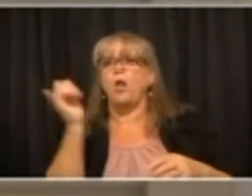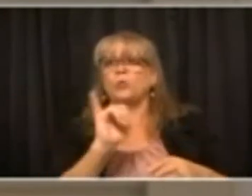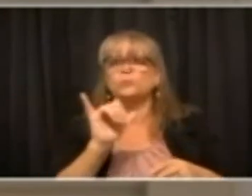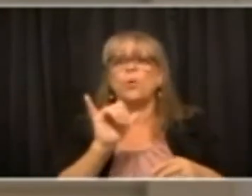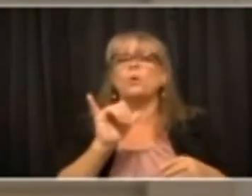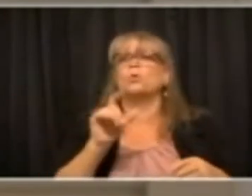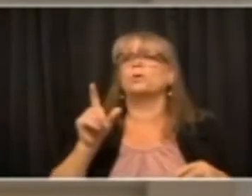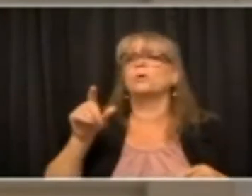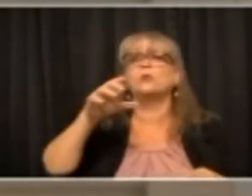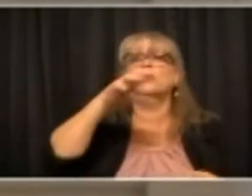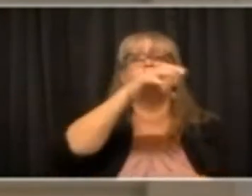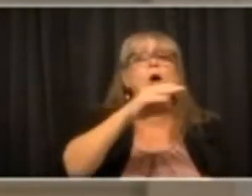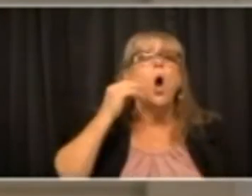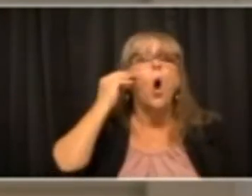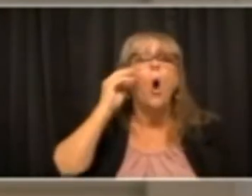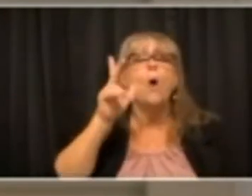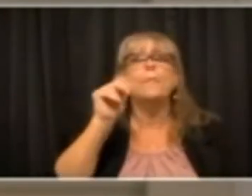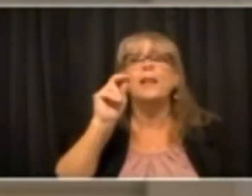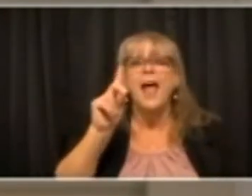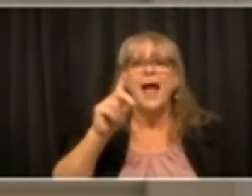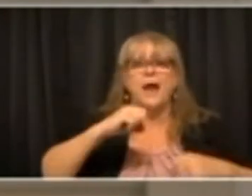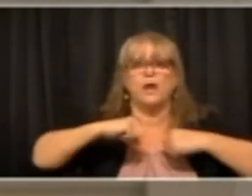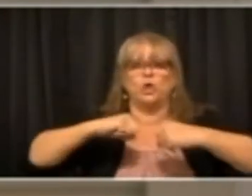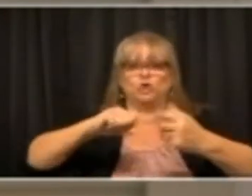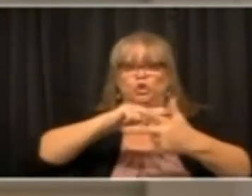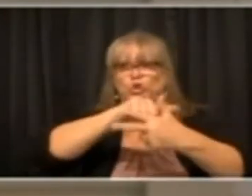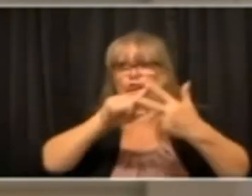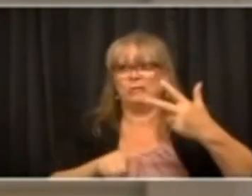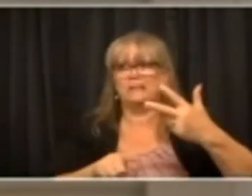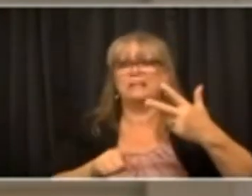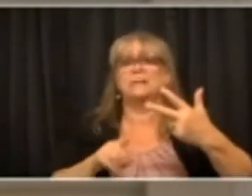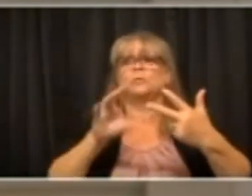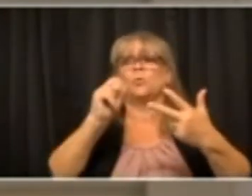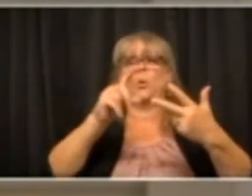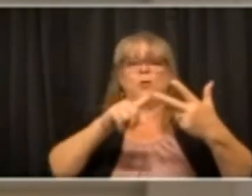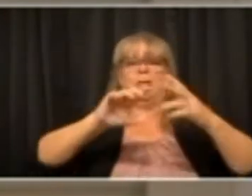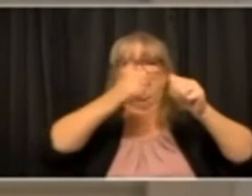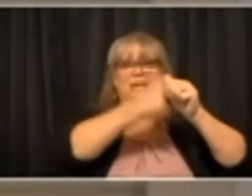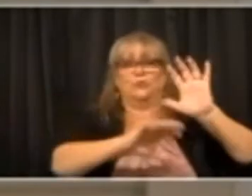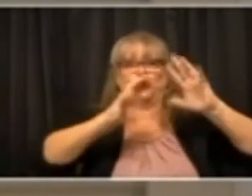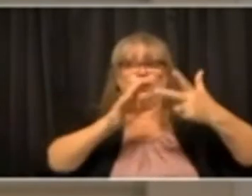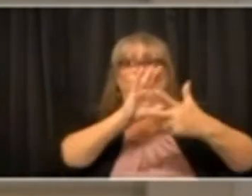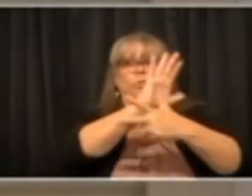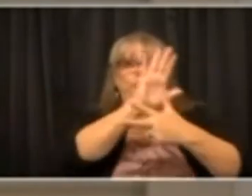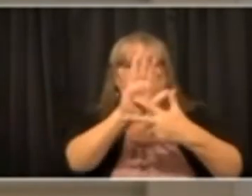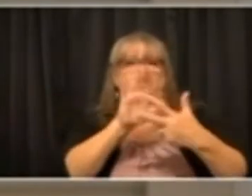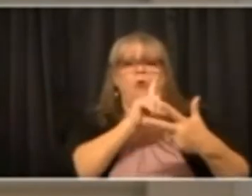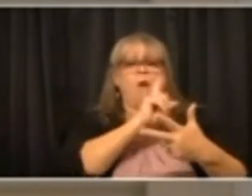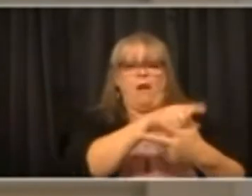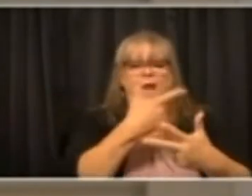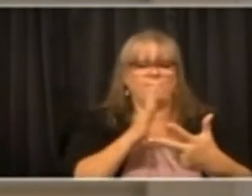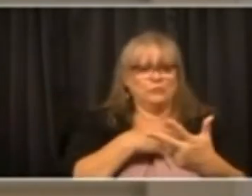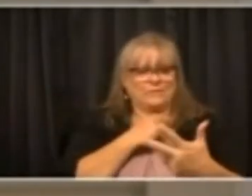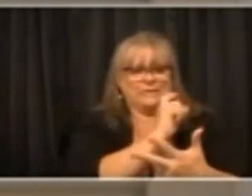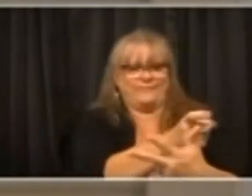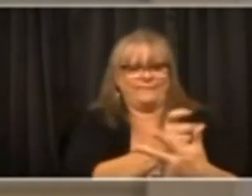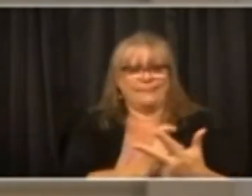and i'll explain how each one of these divisions engages in these types of events even though we're in this pandemic and it is